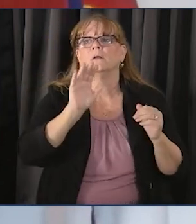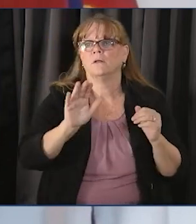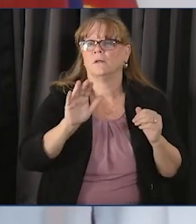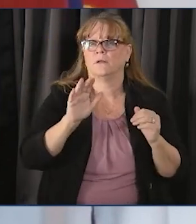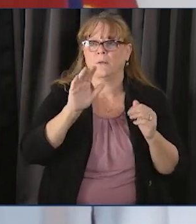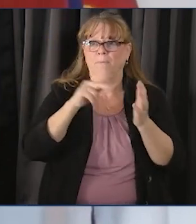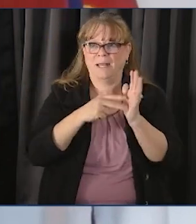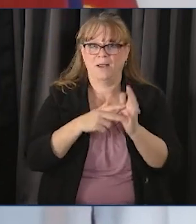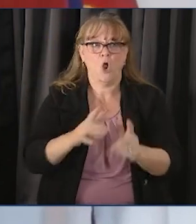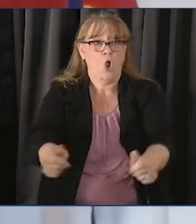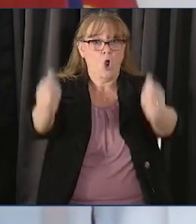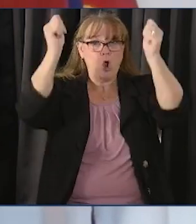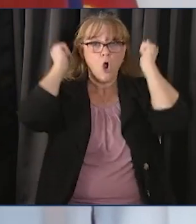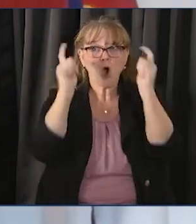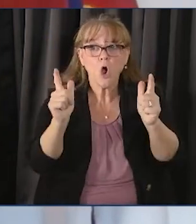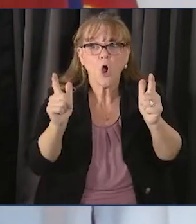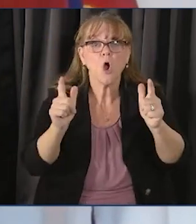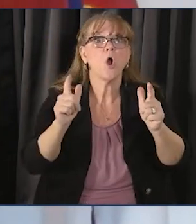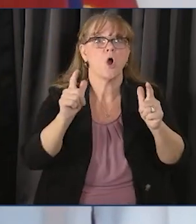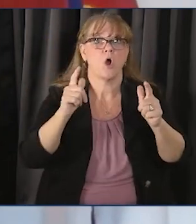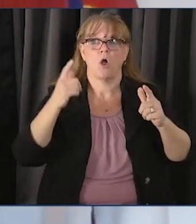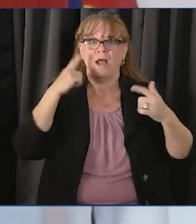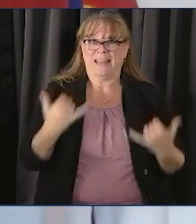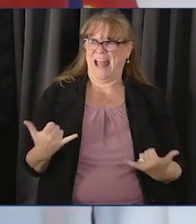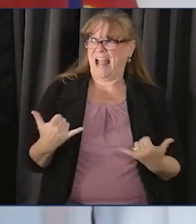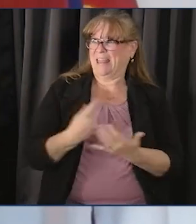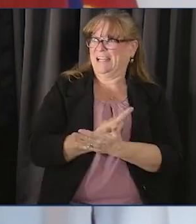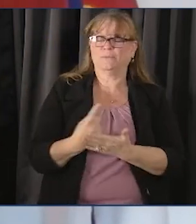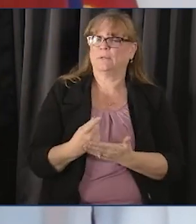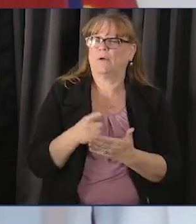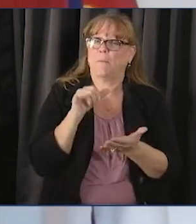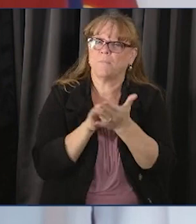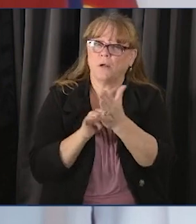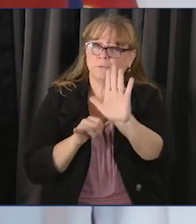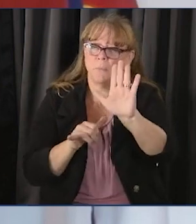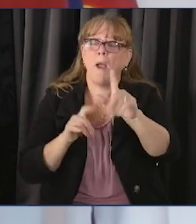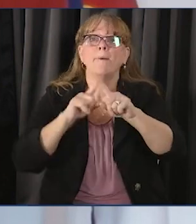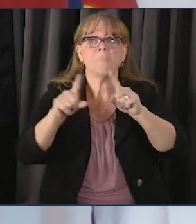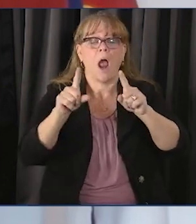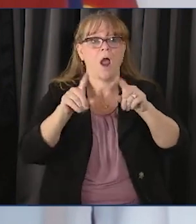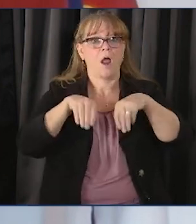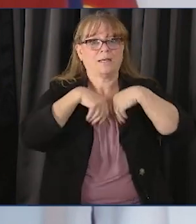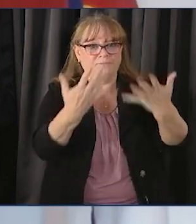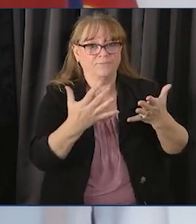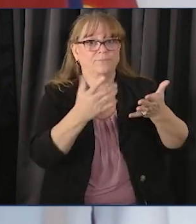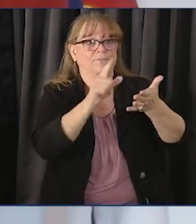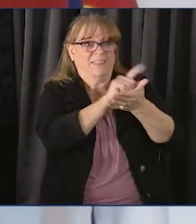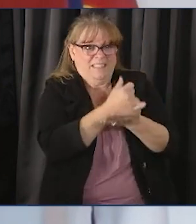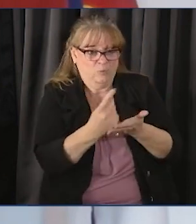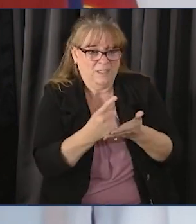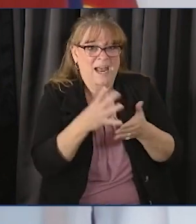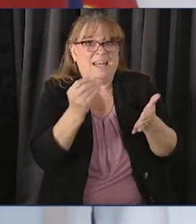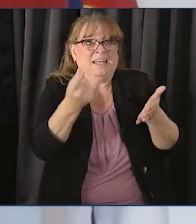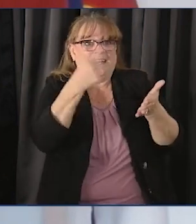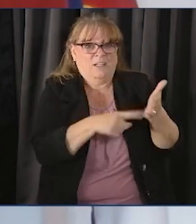but it is a high watermark that one in five Coloradans over age 70 will be able to receive the vaccine this week.